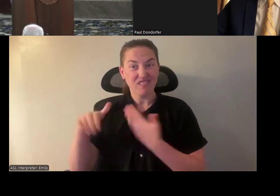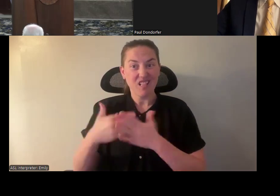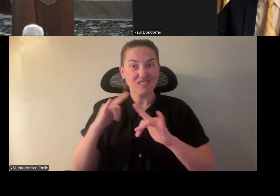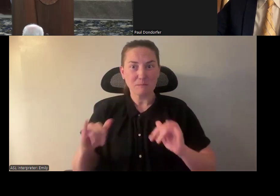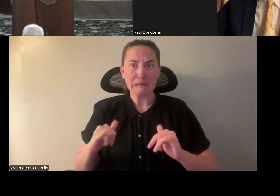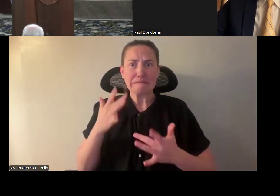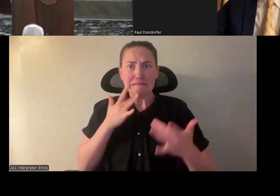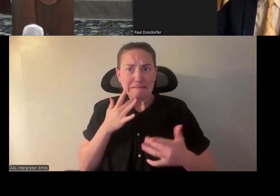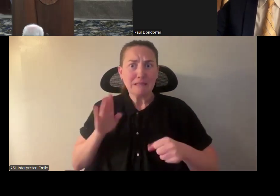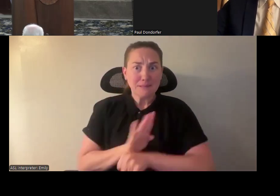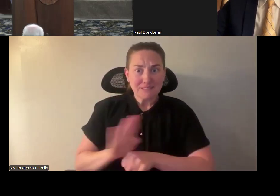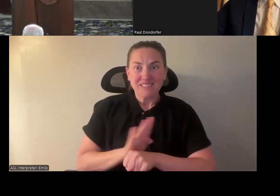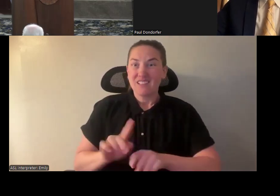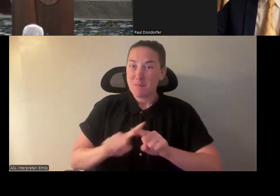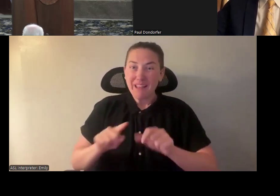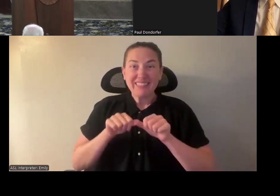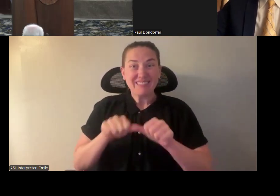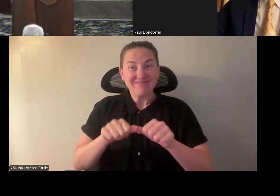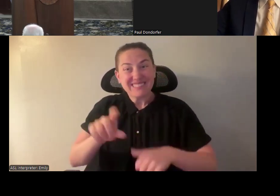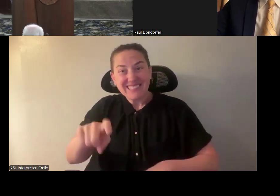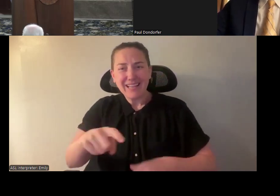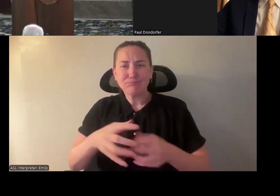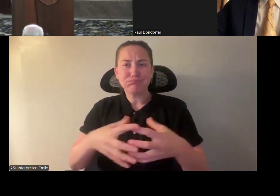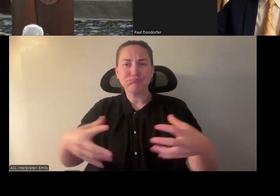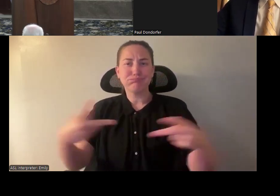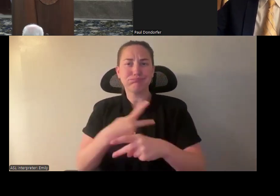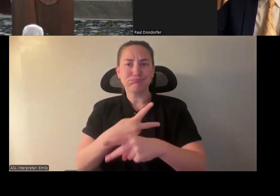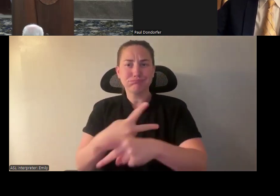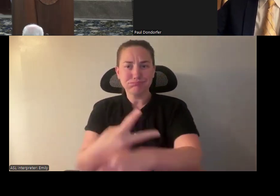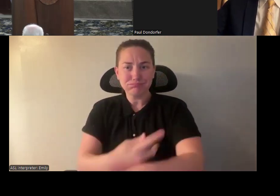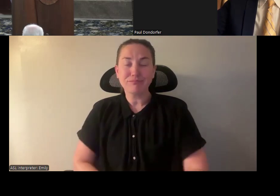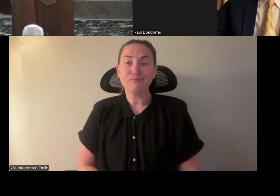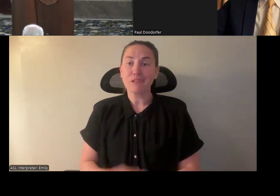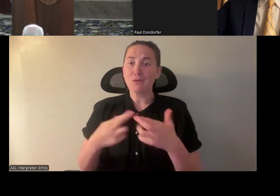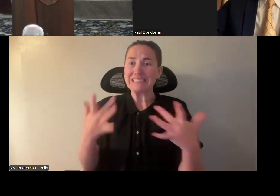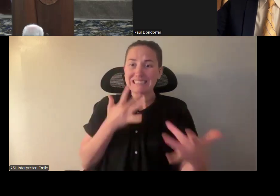need in our community continues to grow This lack of resources creates situations of exploitations